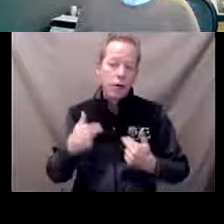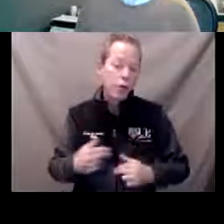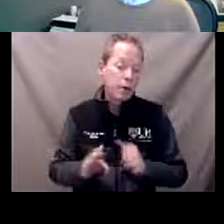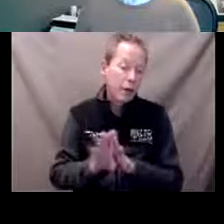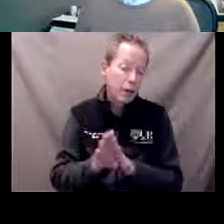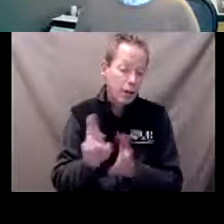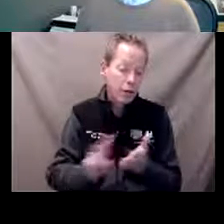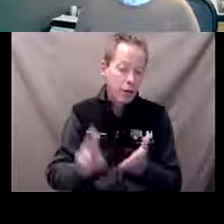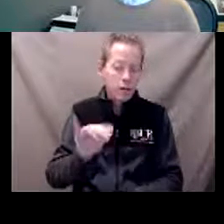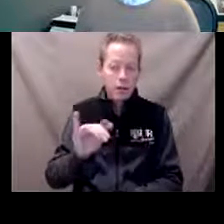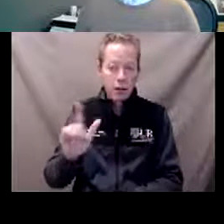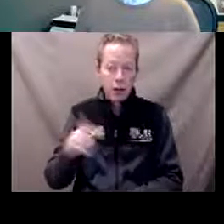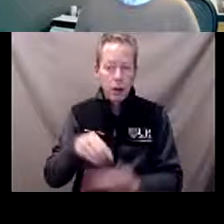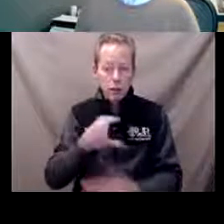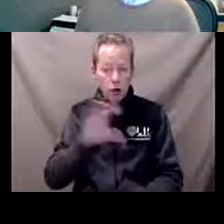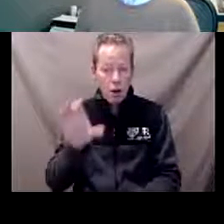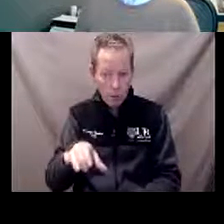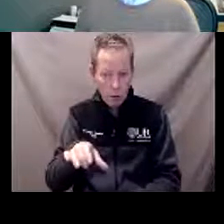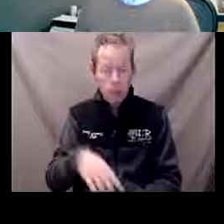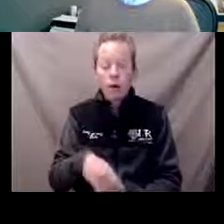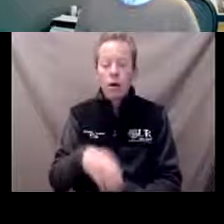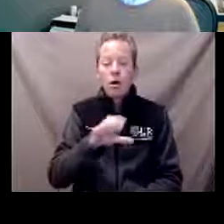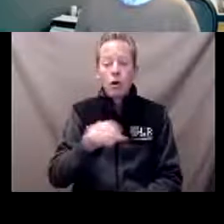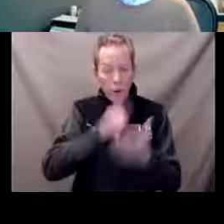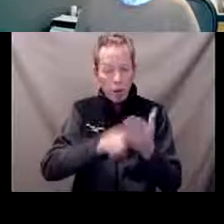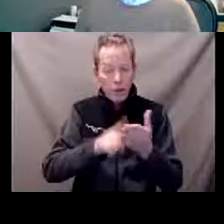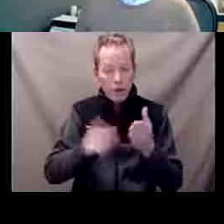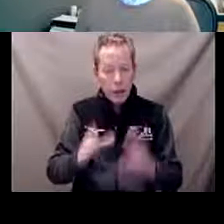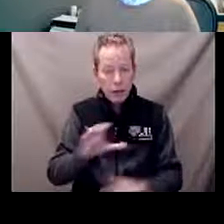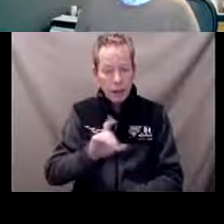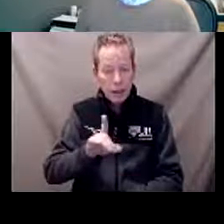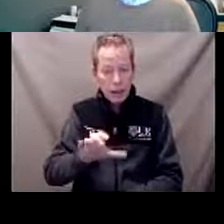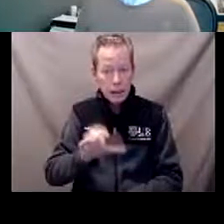of Illinois in Chicago and a co-investigator of the CDC's healthy brain initiative for people